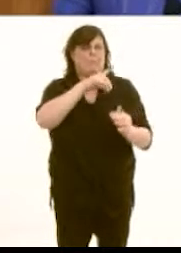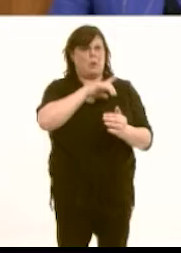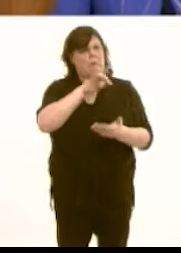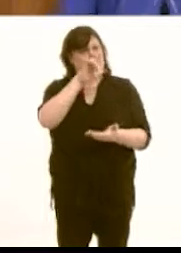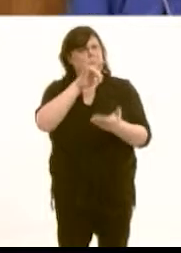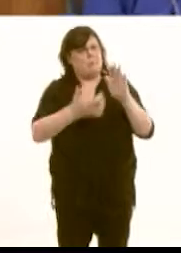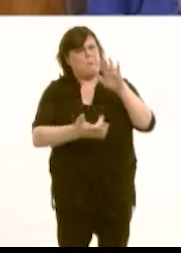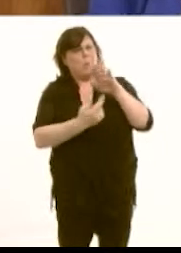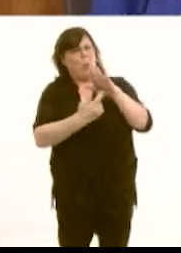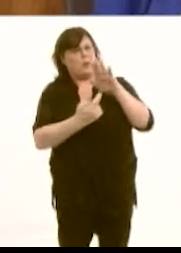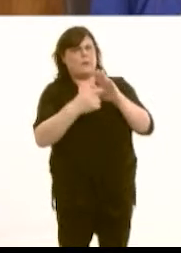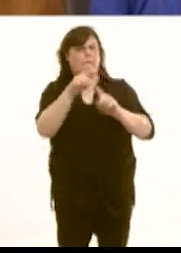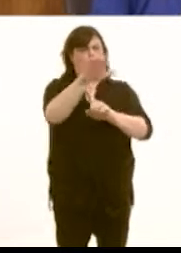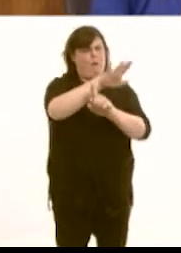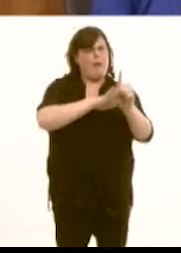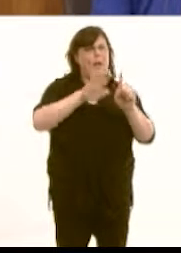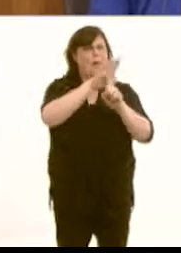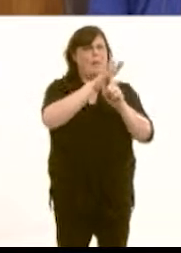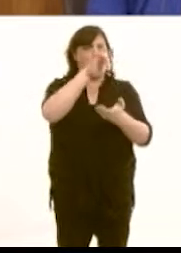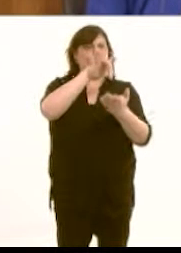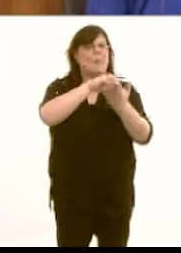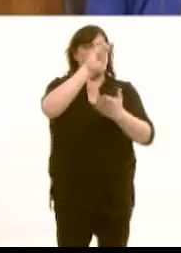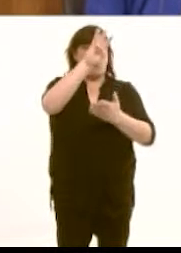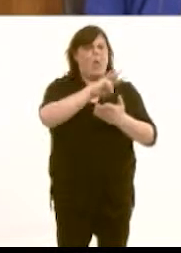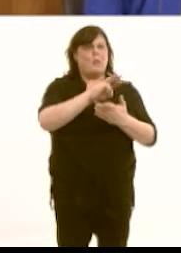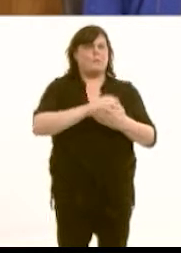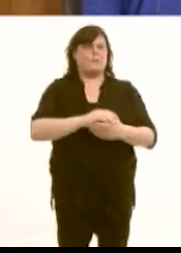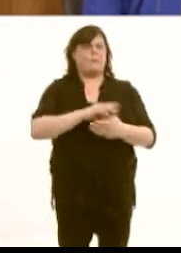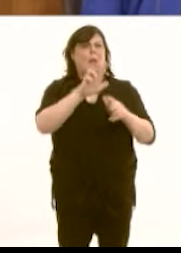Rwyín gwybod bod hwn yn rhywbeth syín effeithio ar y Bari.